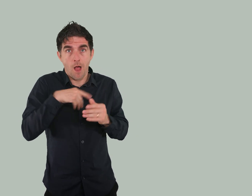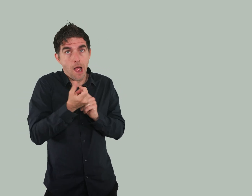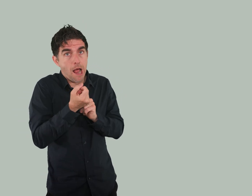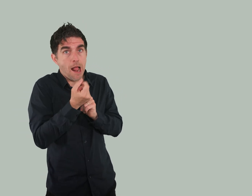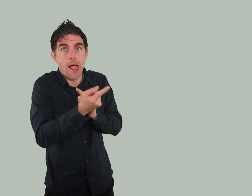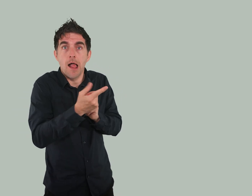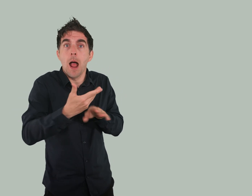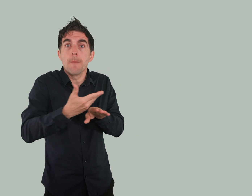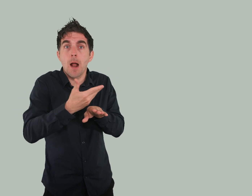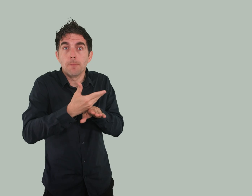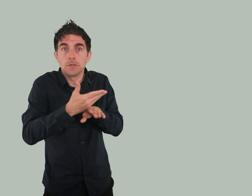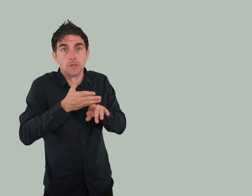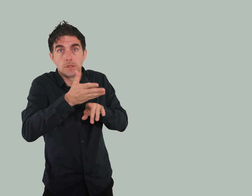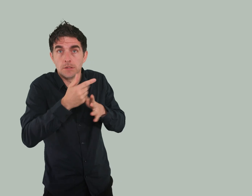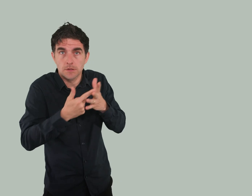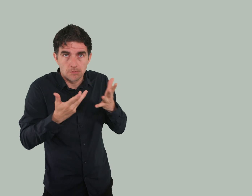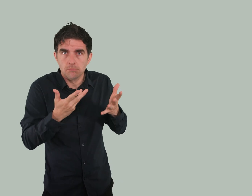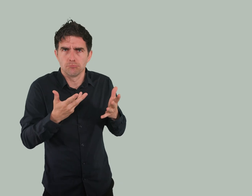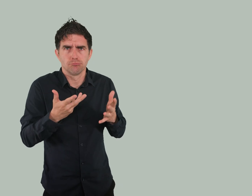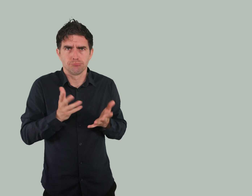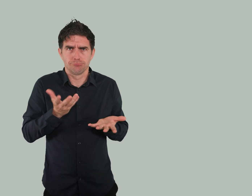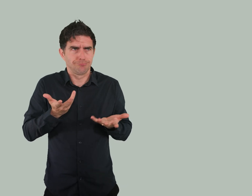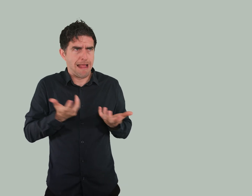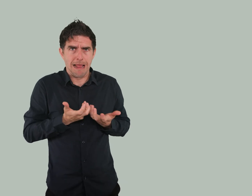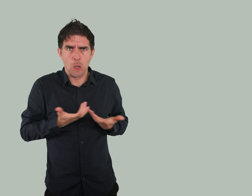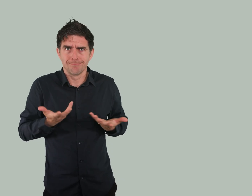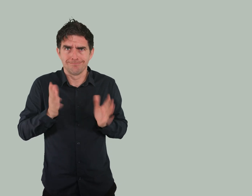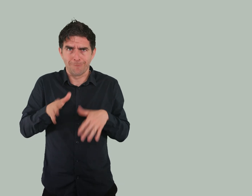near employment centres are constrained to their parental home